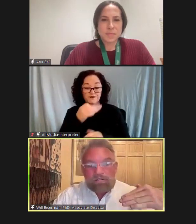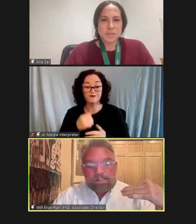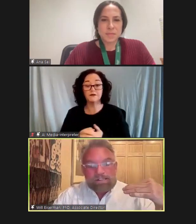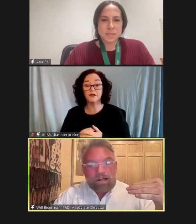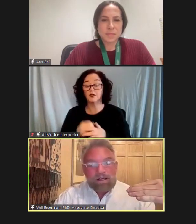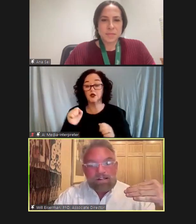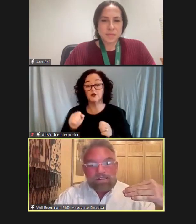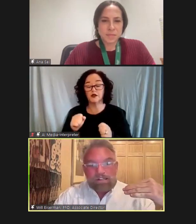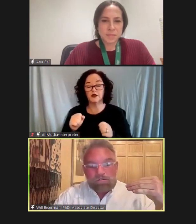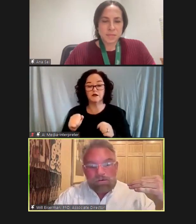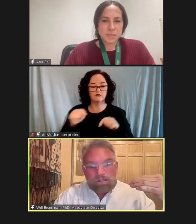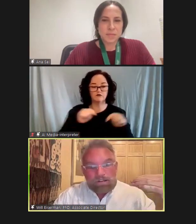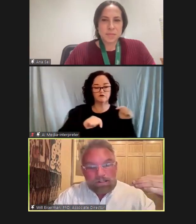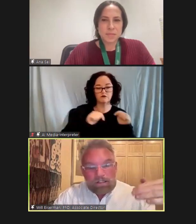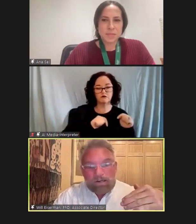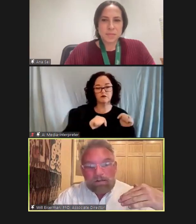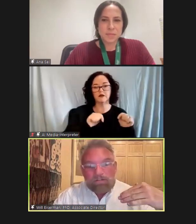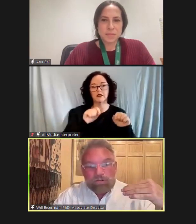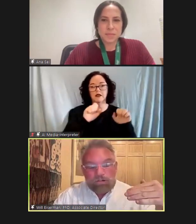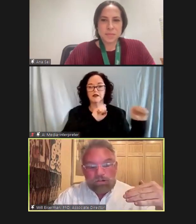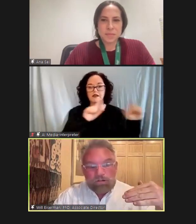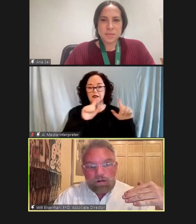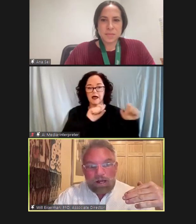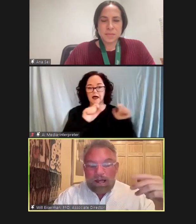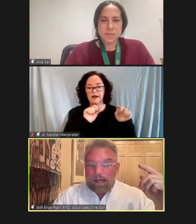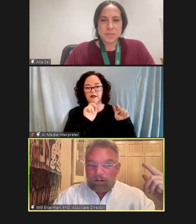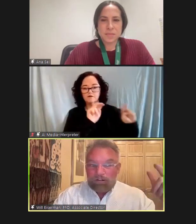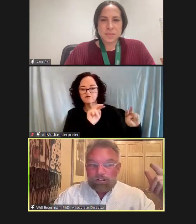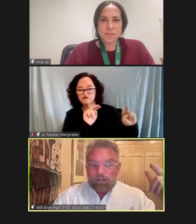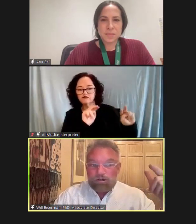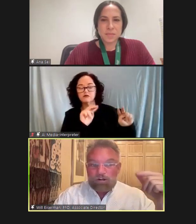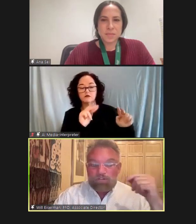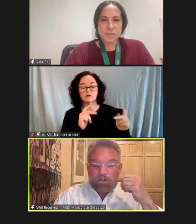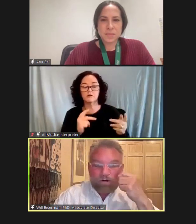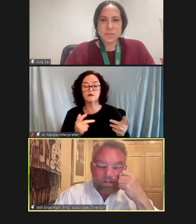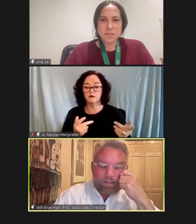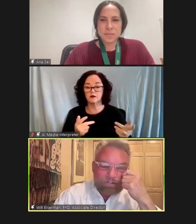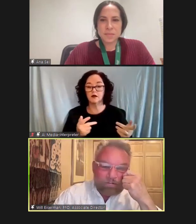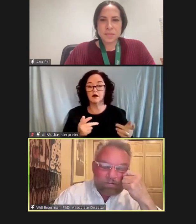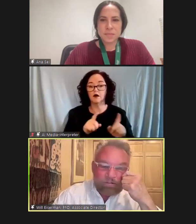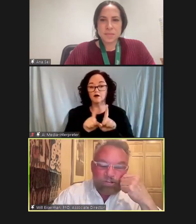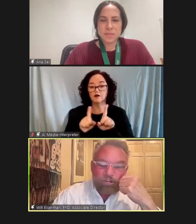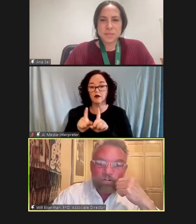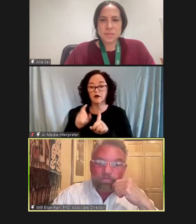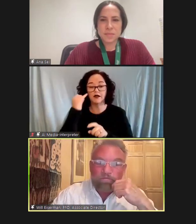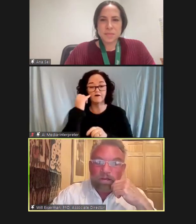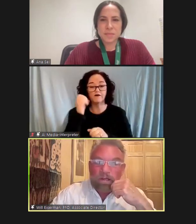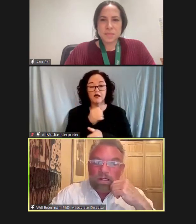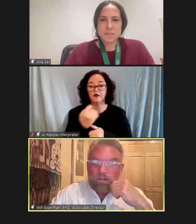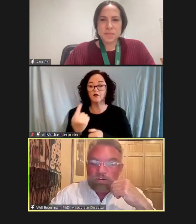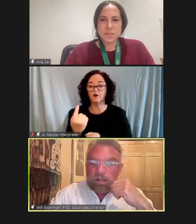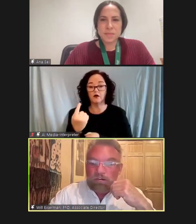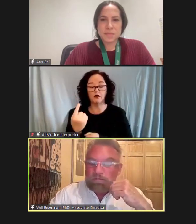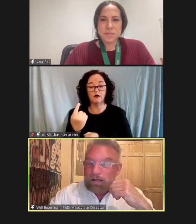slides that you wanted to think about further and also if there are